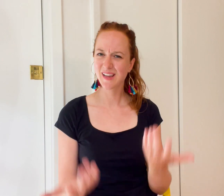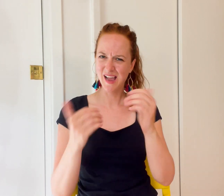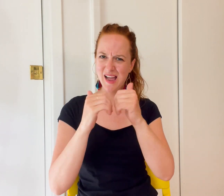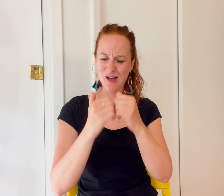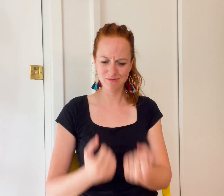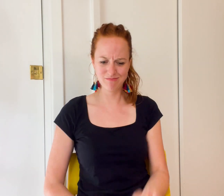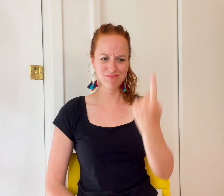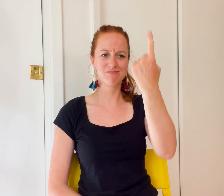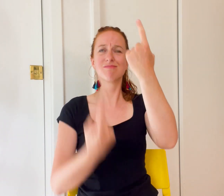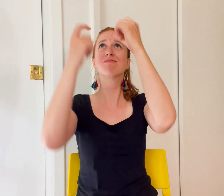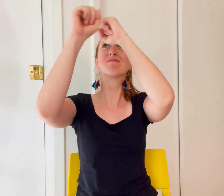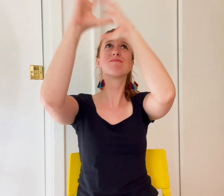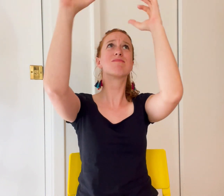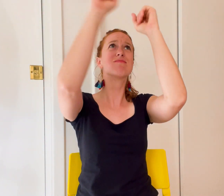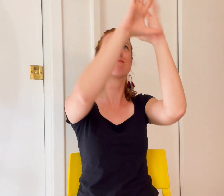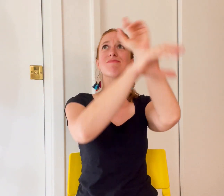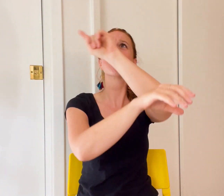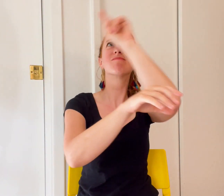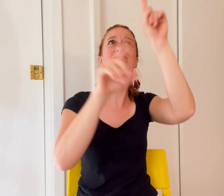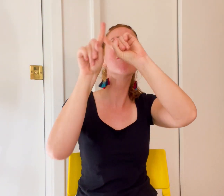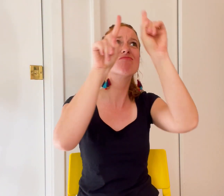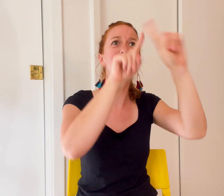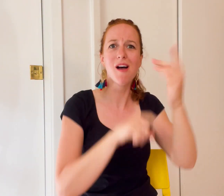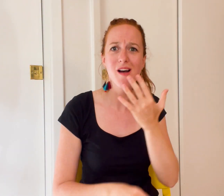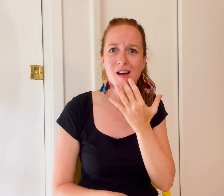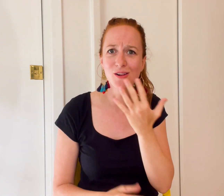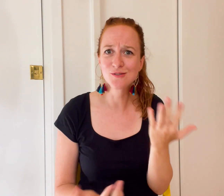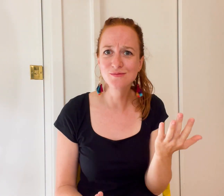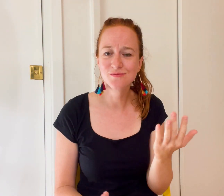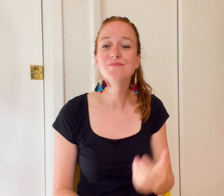How do fireworks get their color?